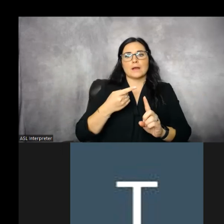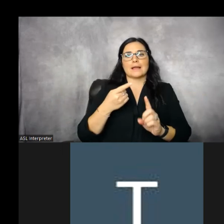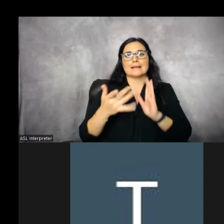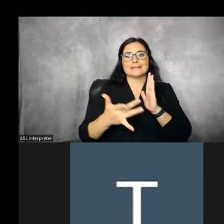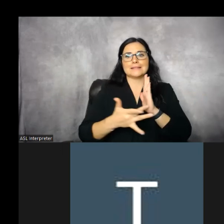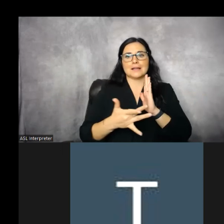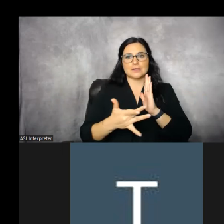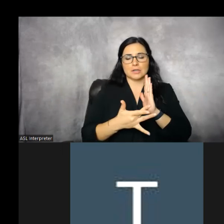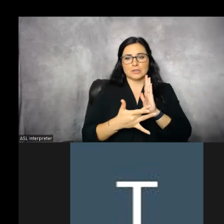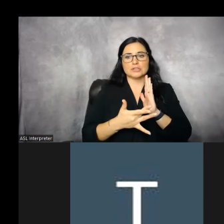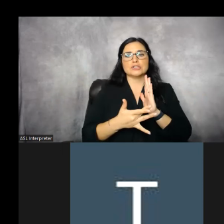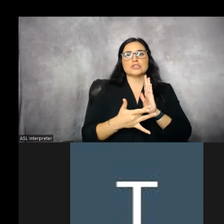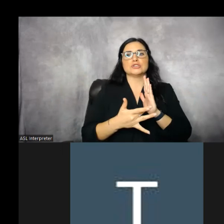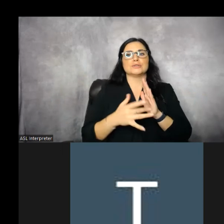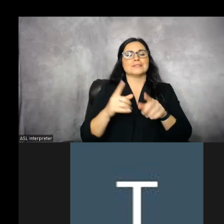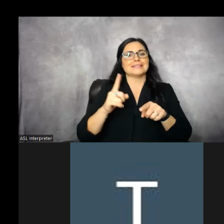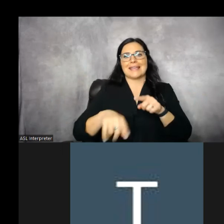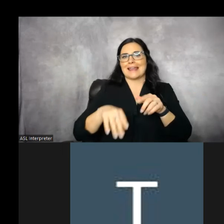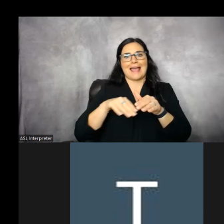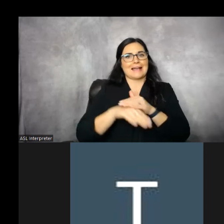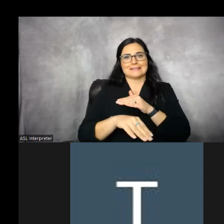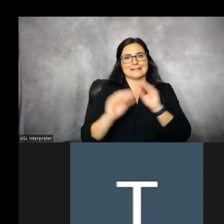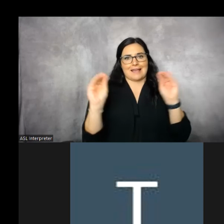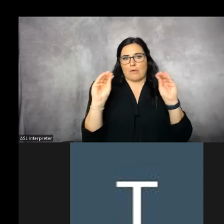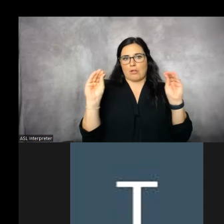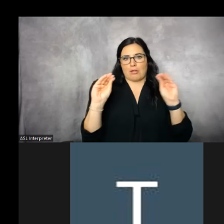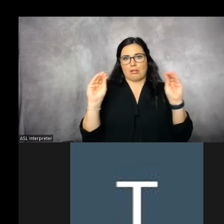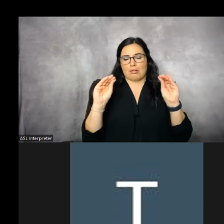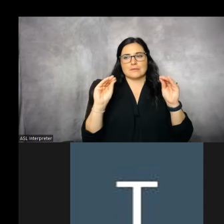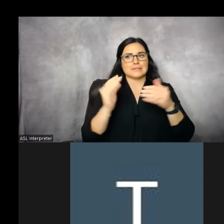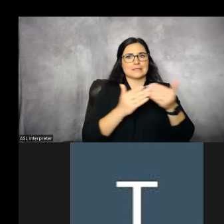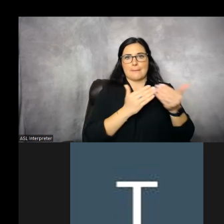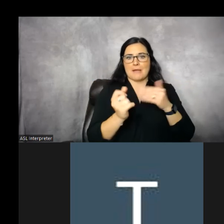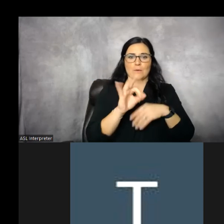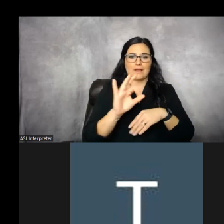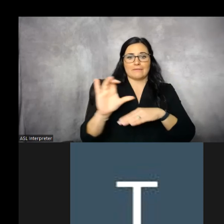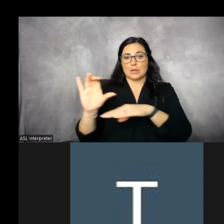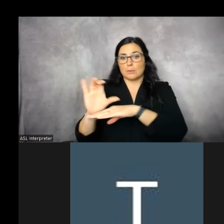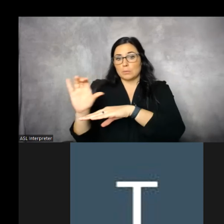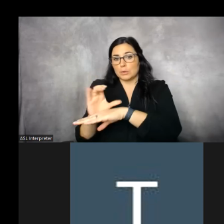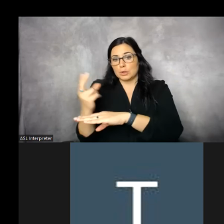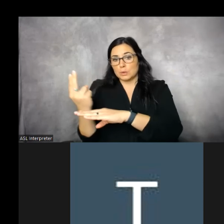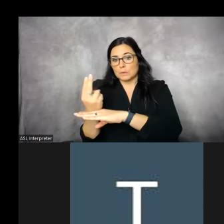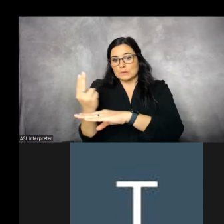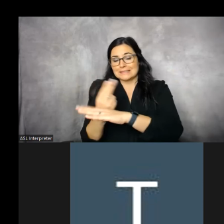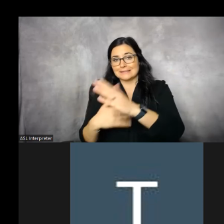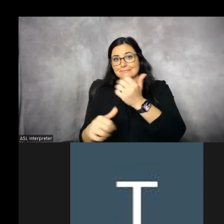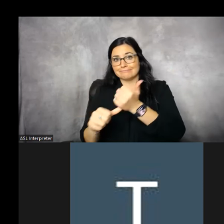that are inaccessible to them either way, right? It wouldn't work whether they're in that computer lab and using the assistive technology like their screen reader.